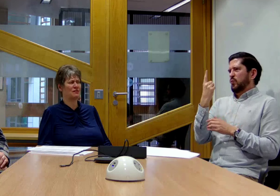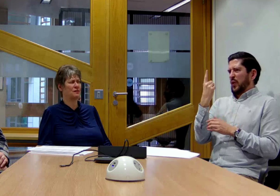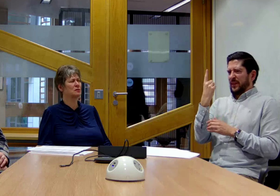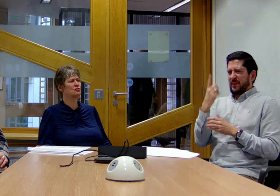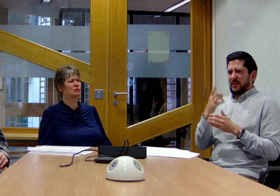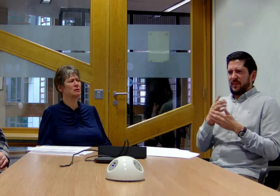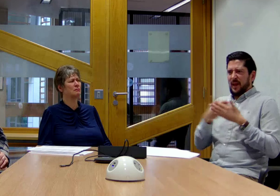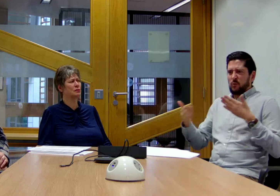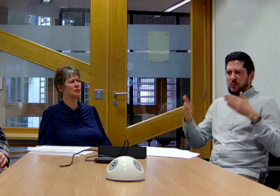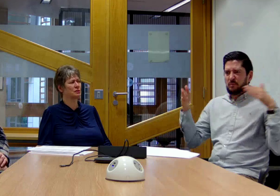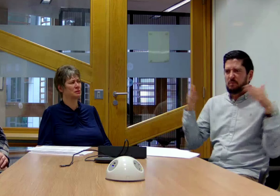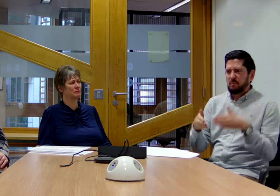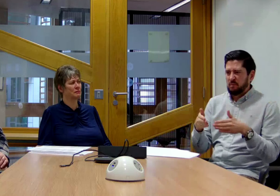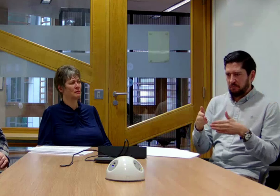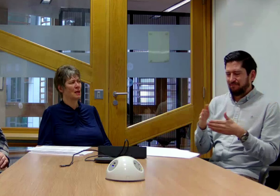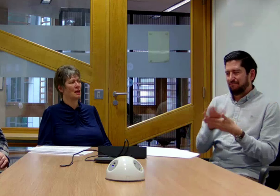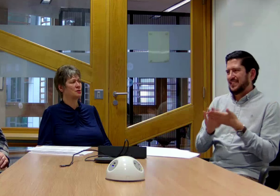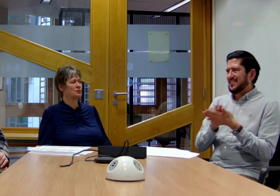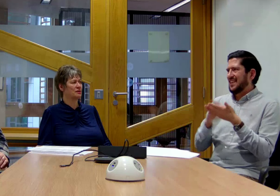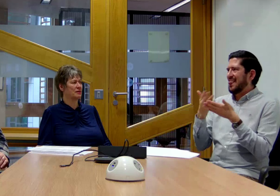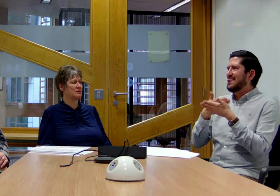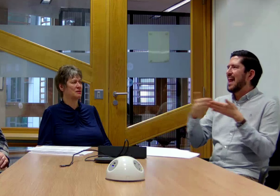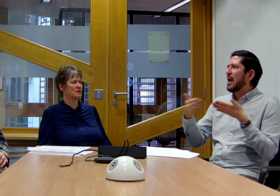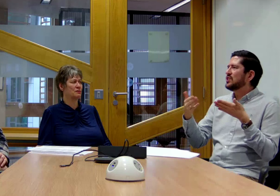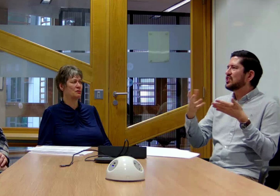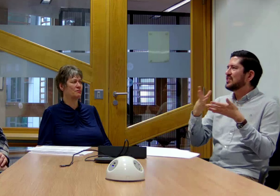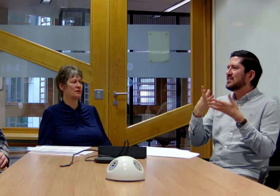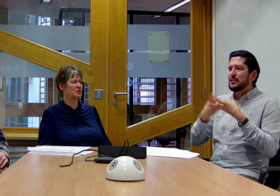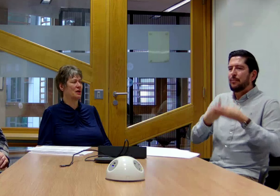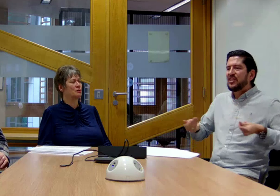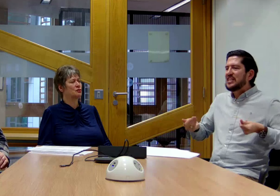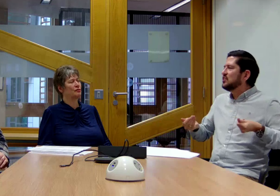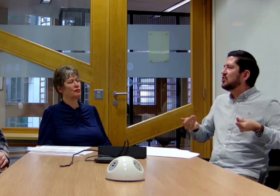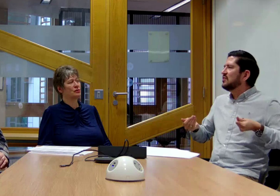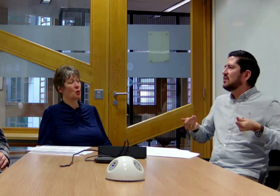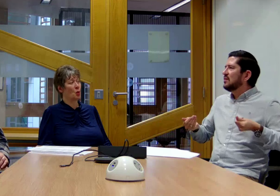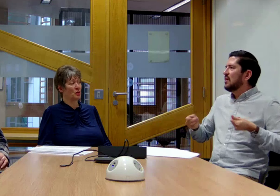are increasingly accepting the bilingual approach which I feel is really important. I don't